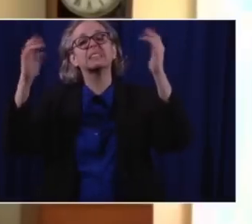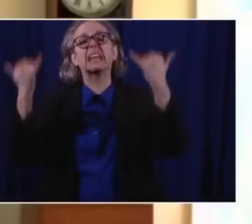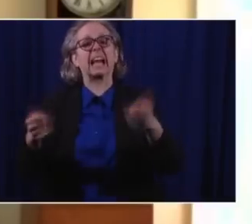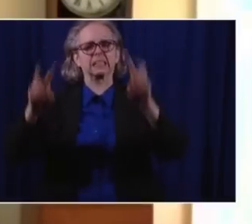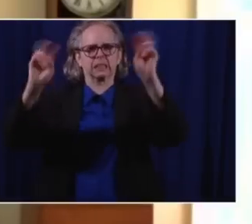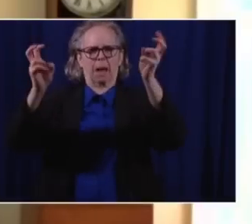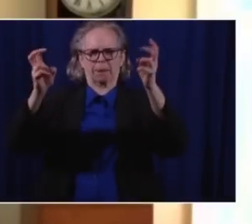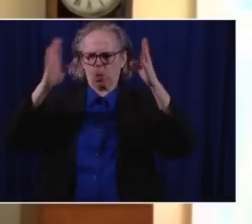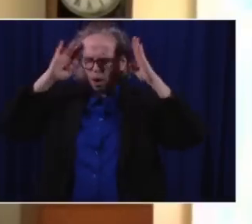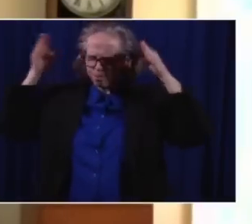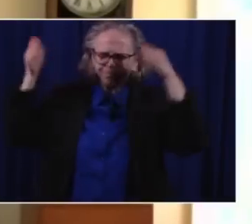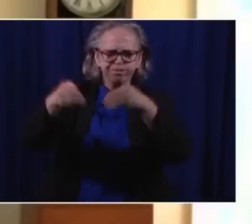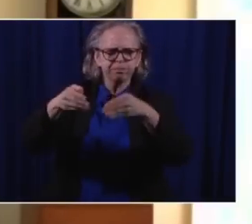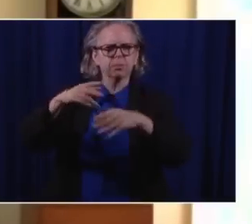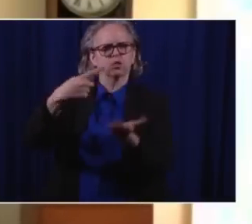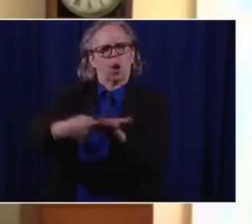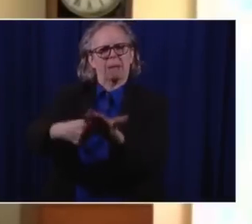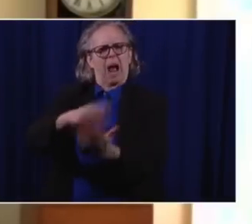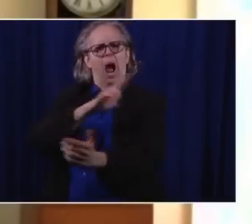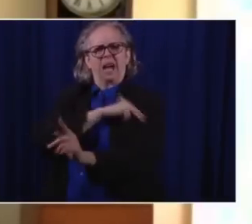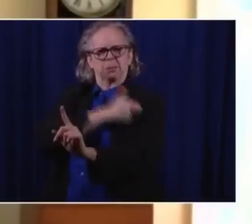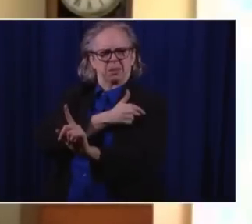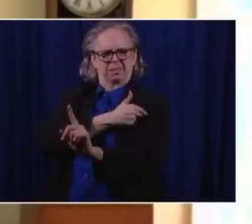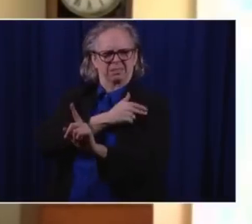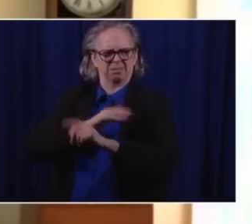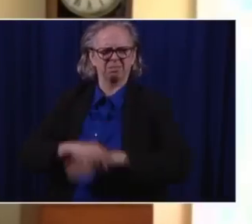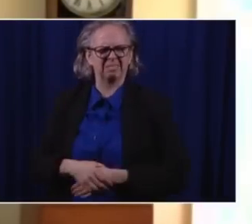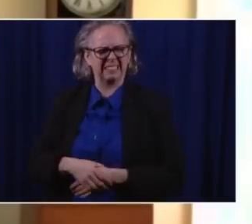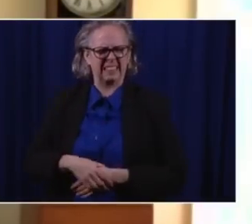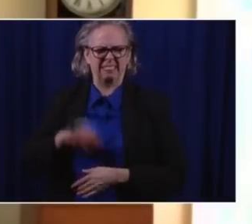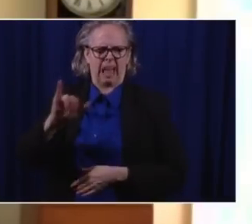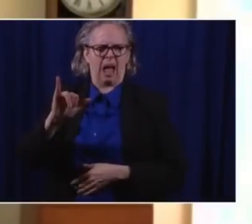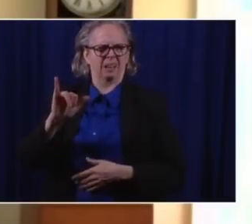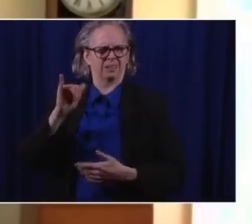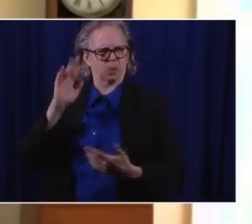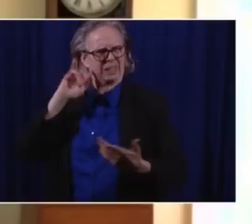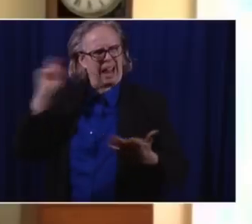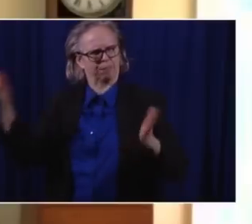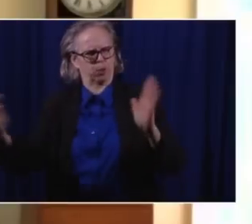all this cleared out to give you the exact numbers. Each and every day. Today though is about hospitals and I think